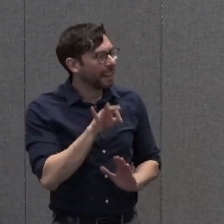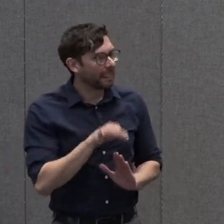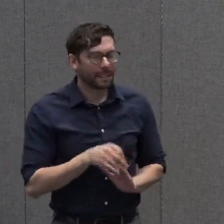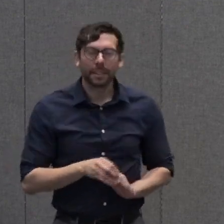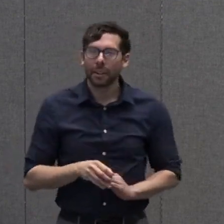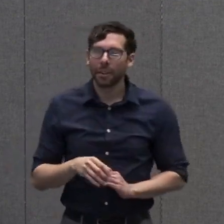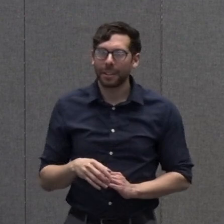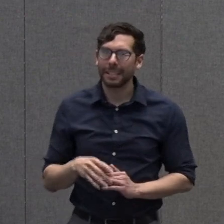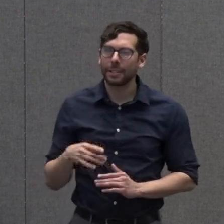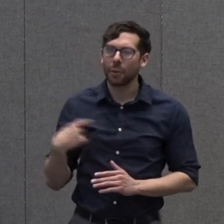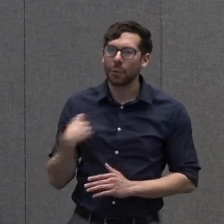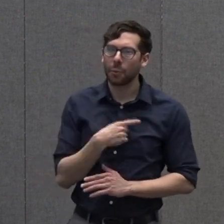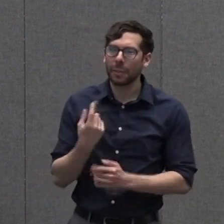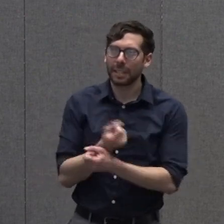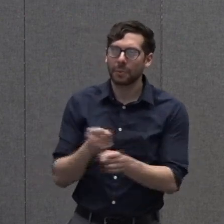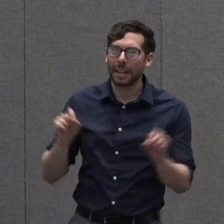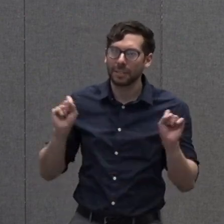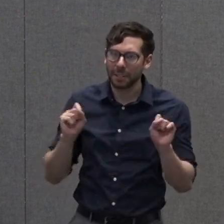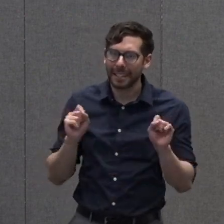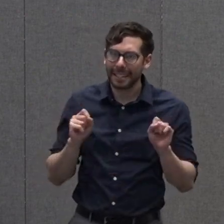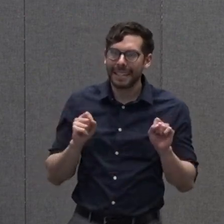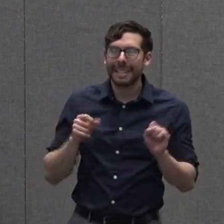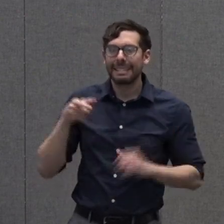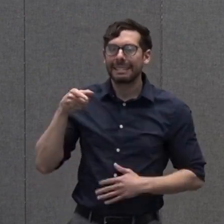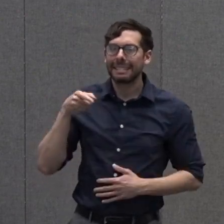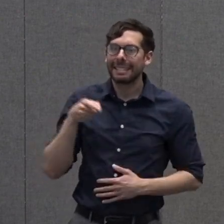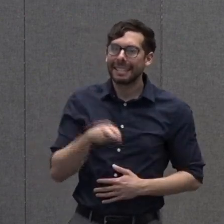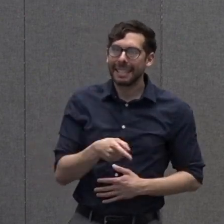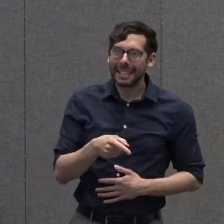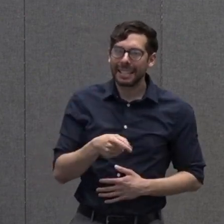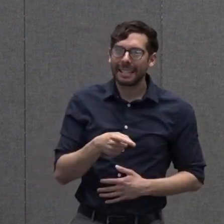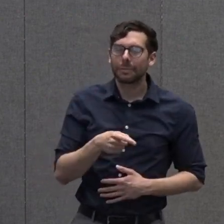They probably bought him in a pet shop when he was the size of an apple.